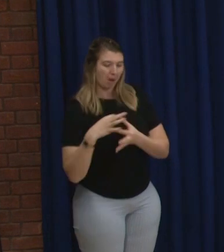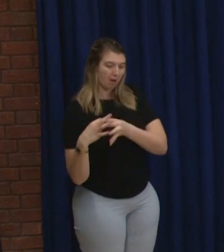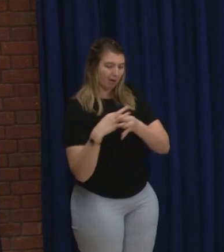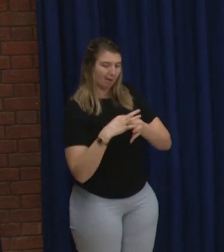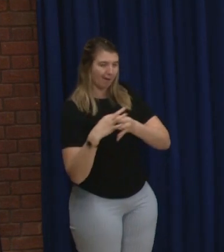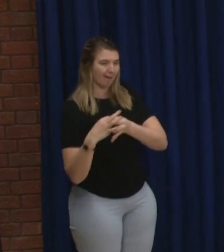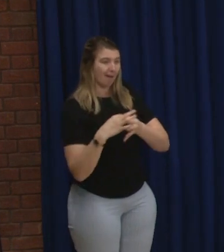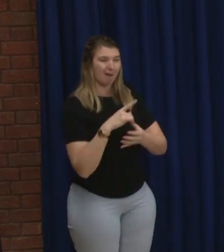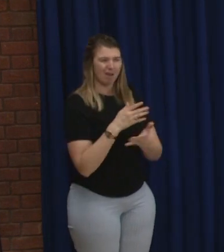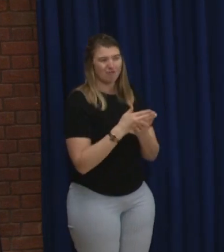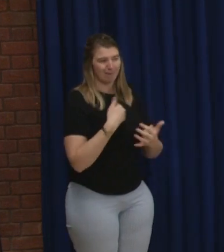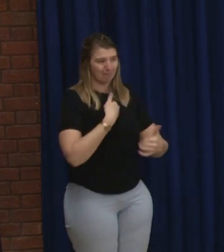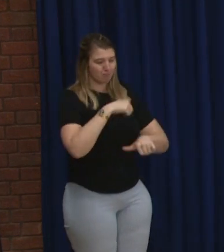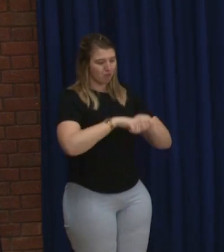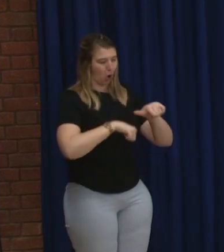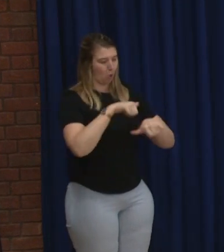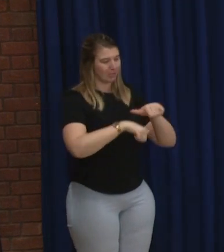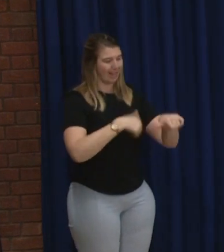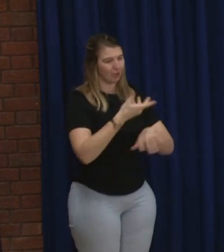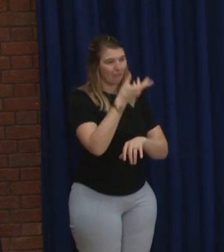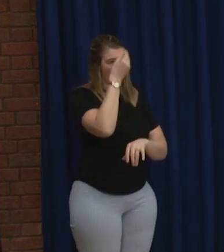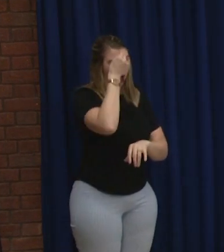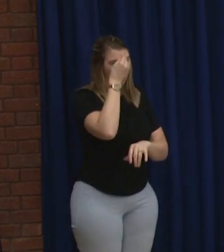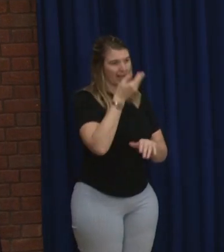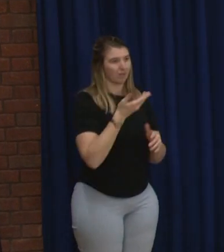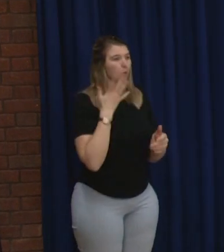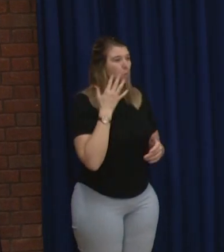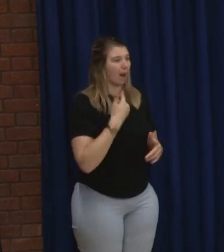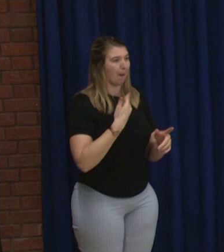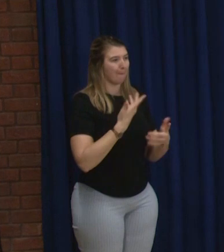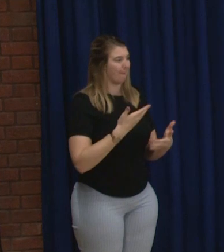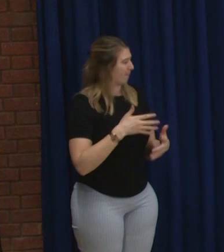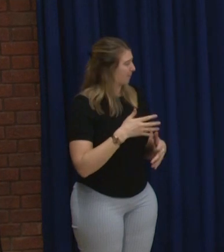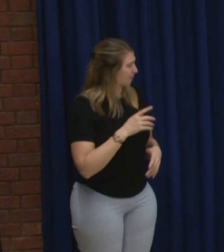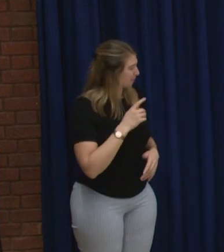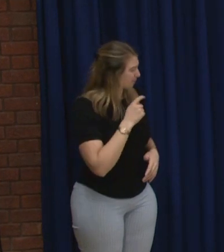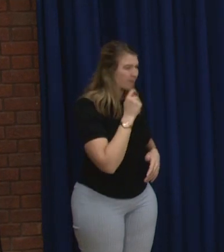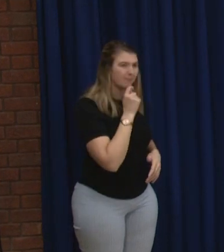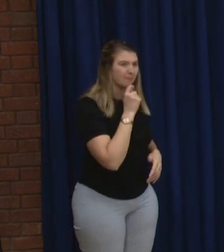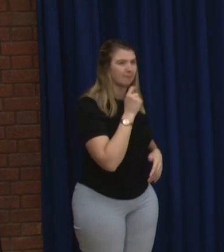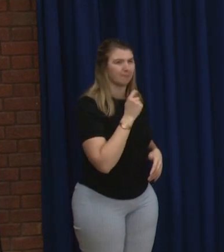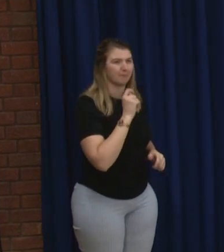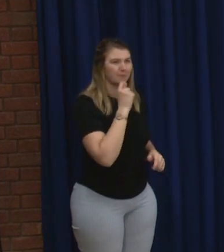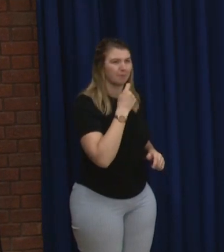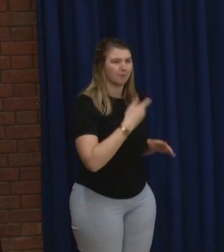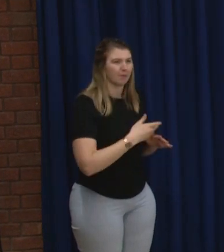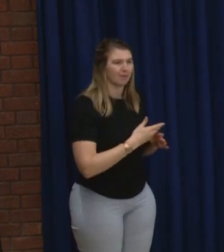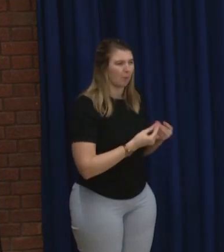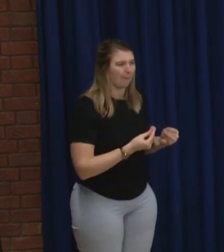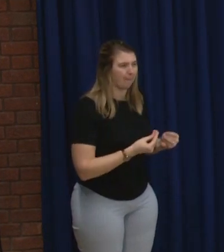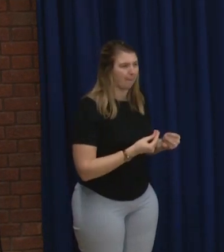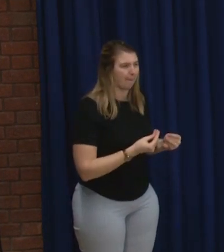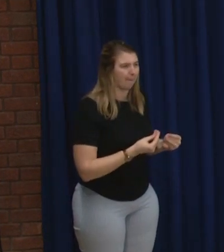of learning since I was diagnosed in my 40s, I can hear myself disappearing is the sound all right?